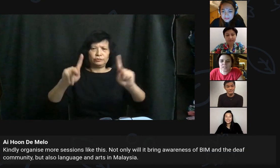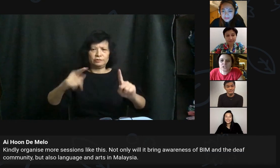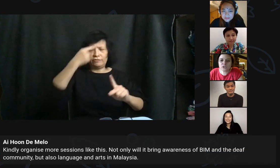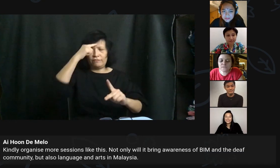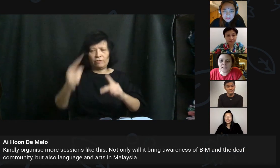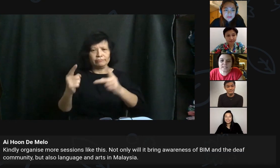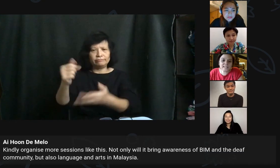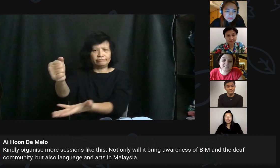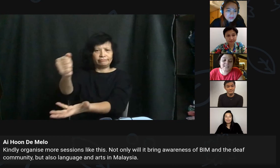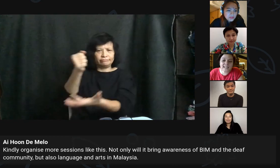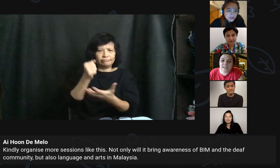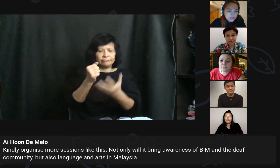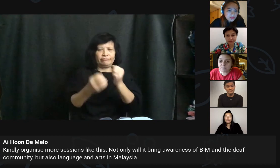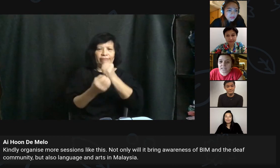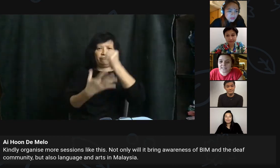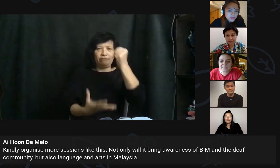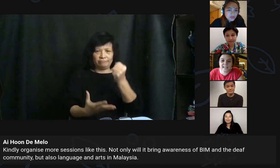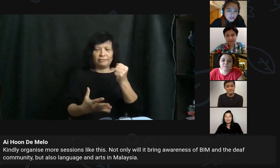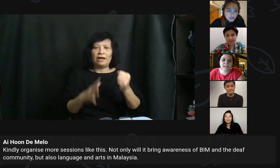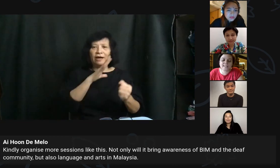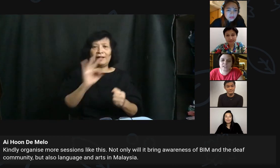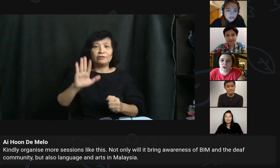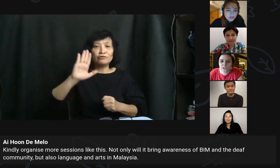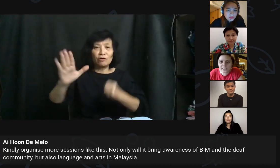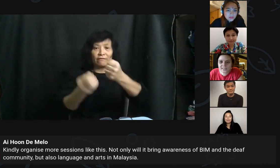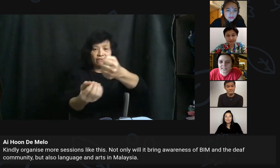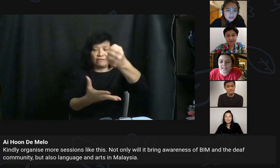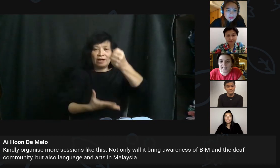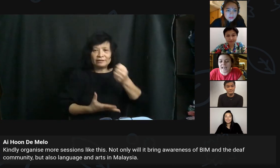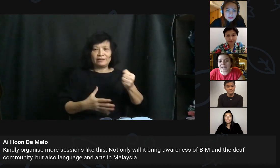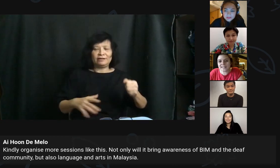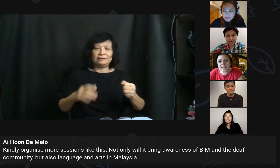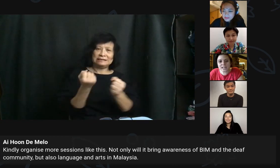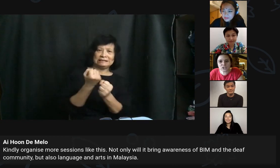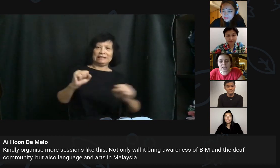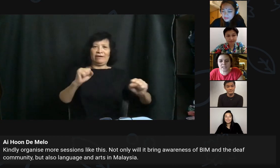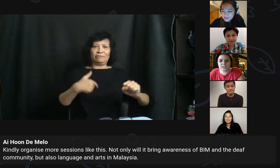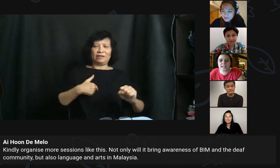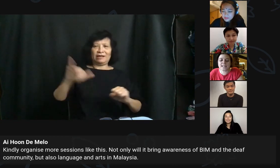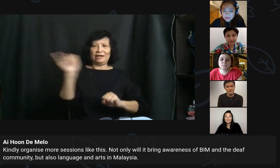Your funding save me, save me as an artist, as an educator.